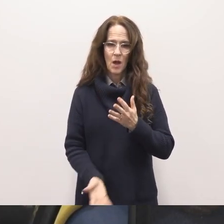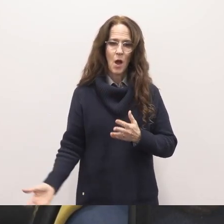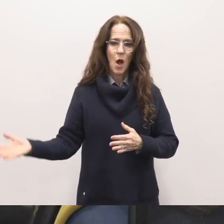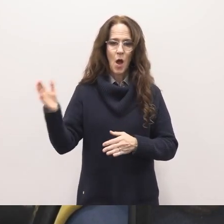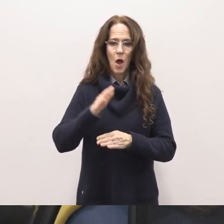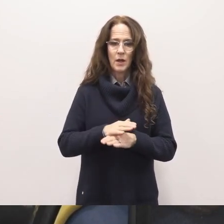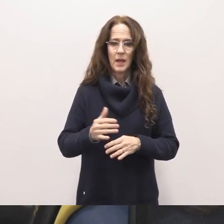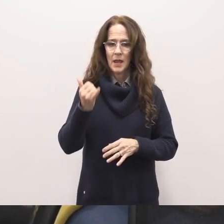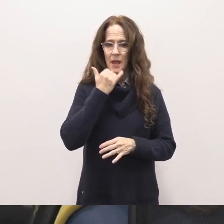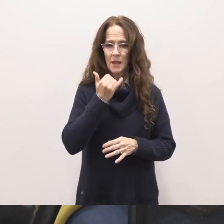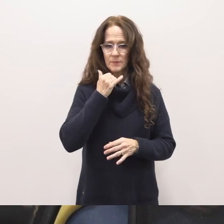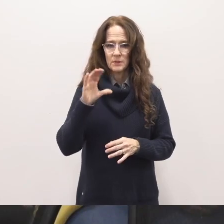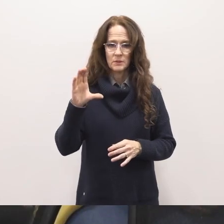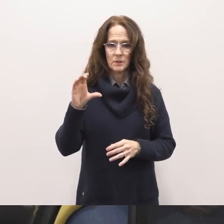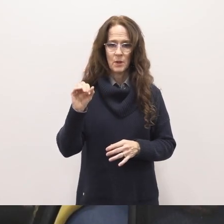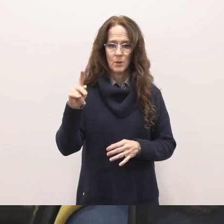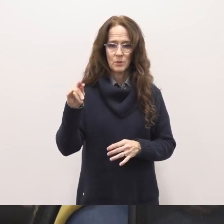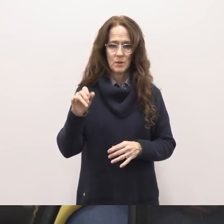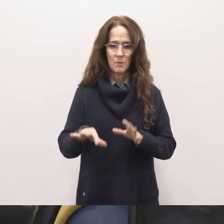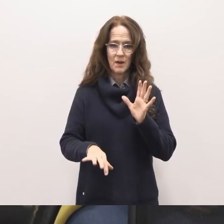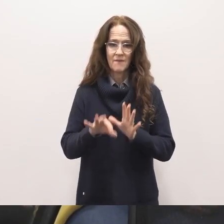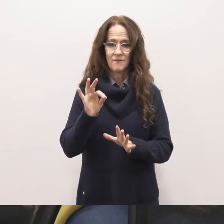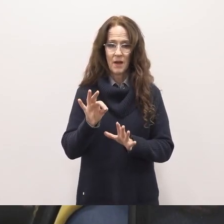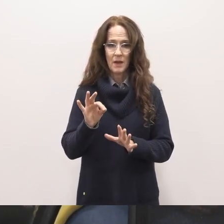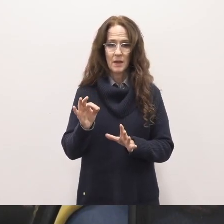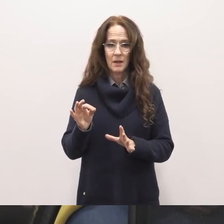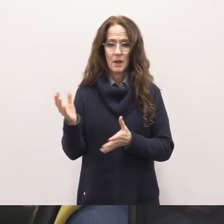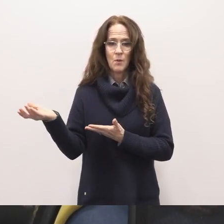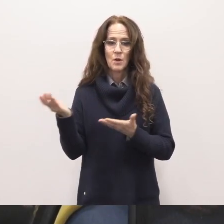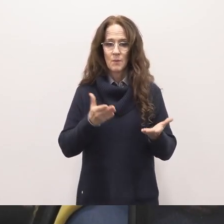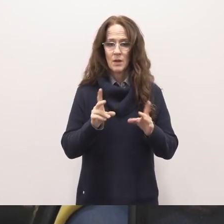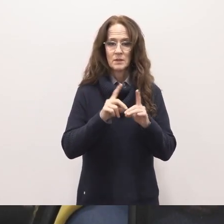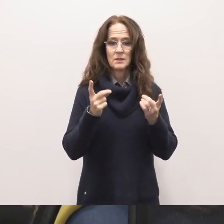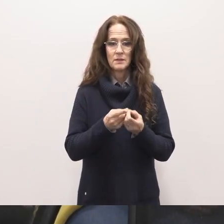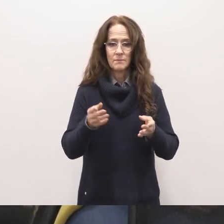So we do have a finding that we did bring it to the district's attention before they issued